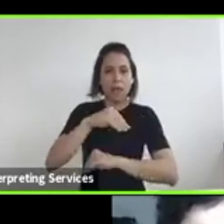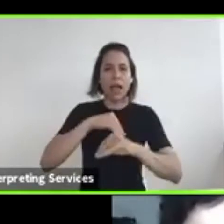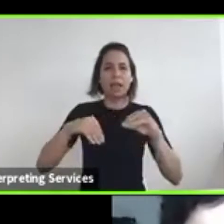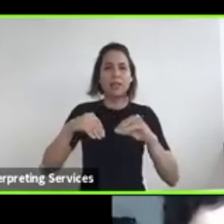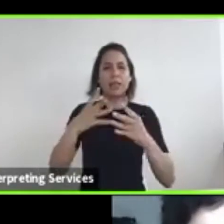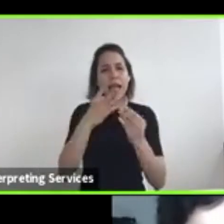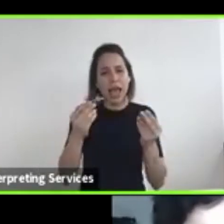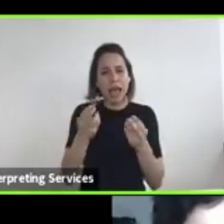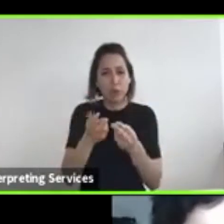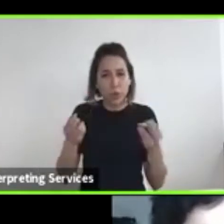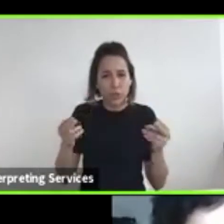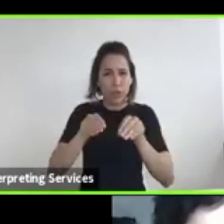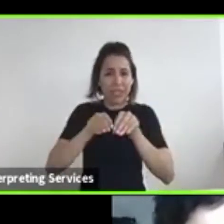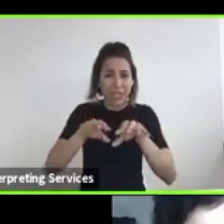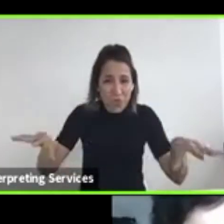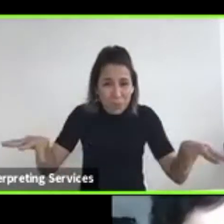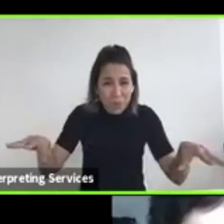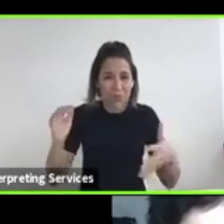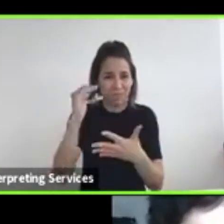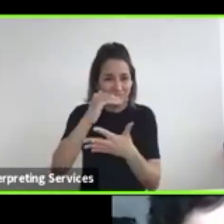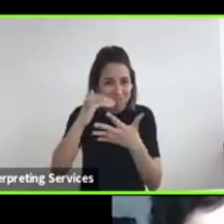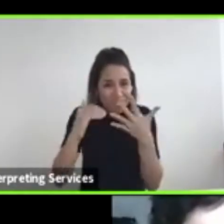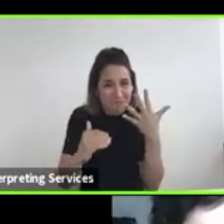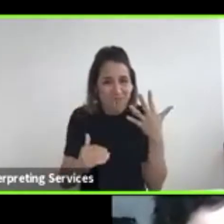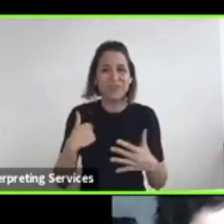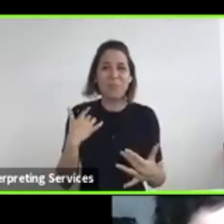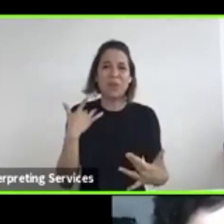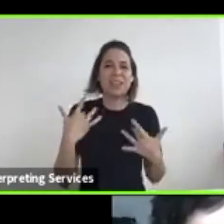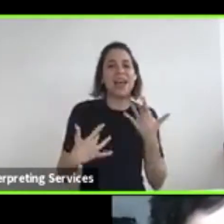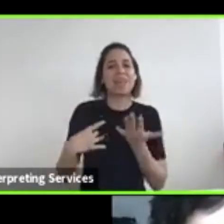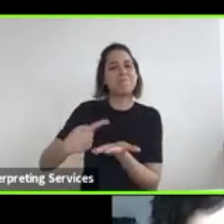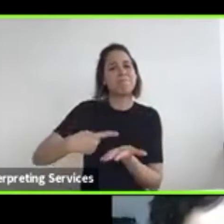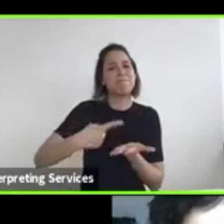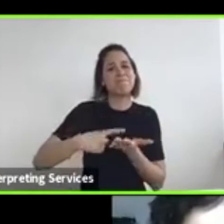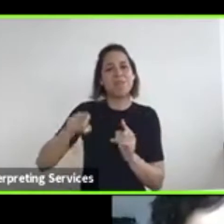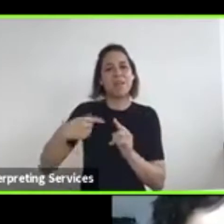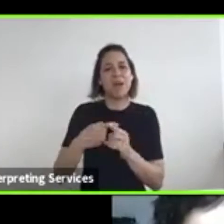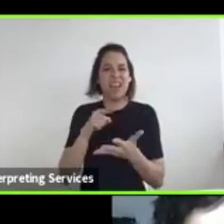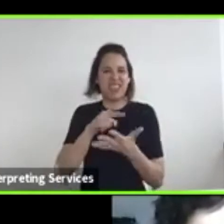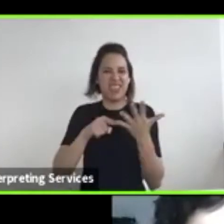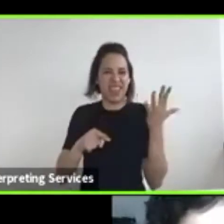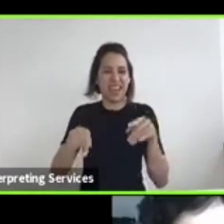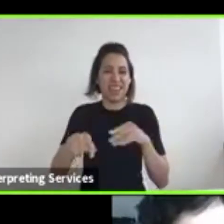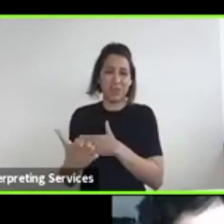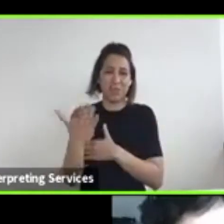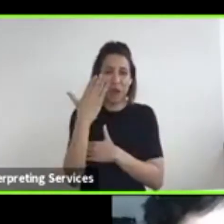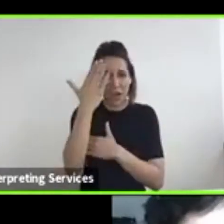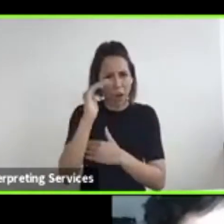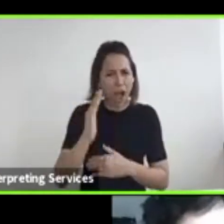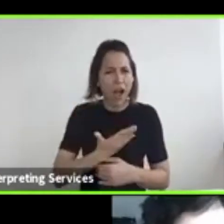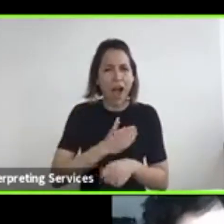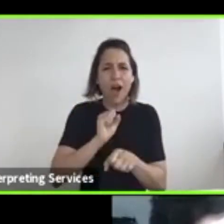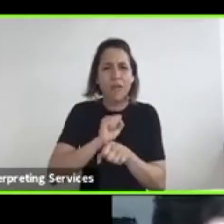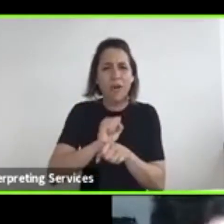SO I'M EXCITED TO GET INTO ALL OF THAT THIS MORNING, THE WORK IS NEVER DONE!